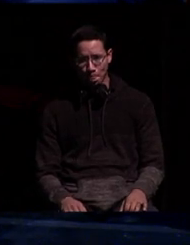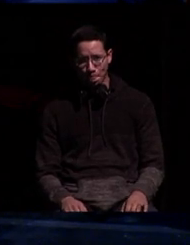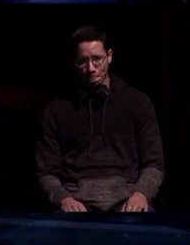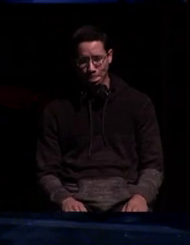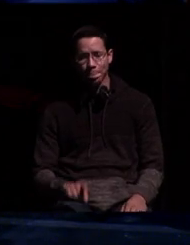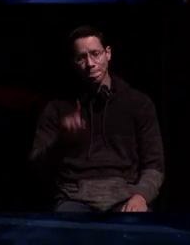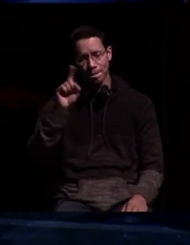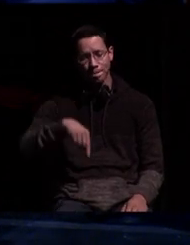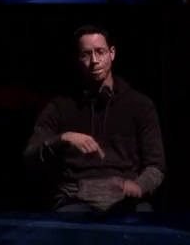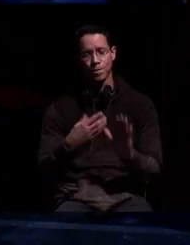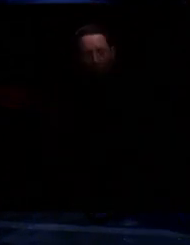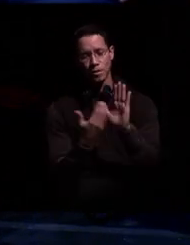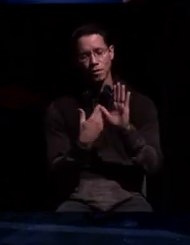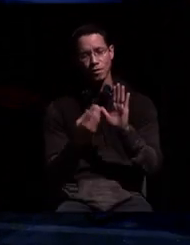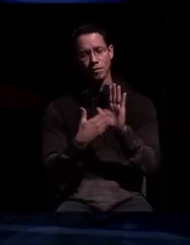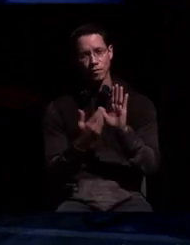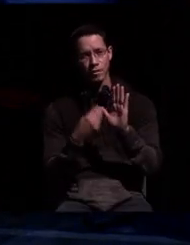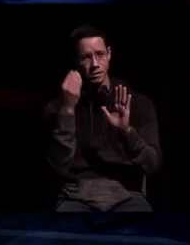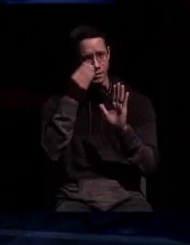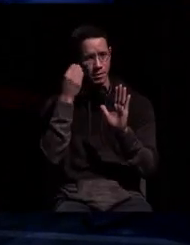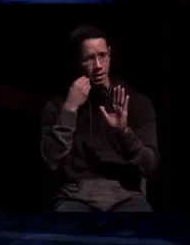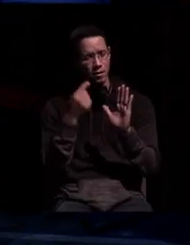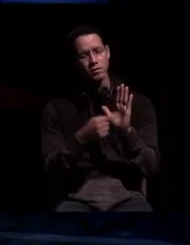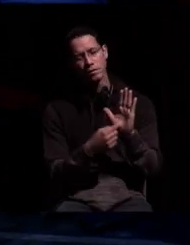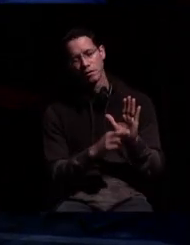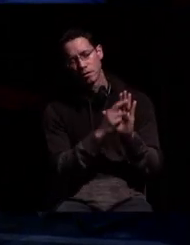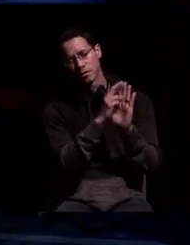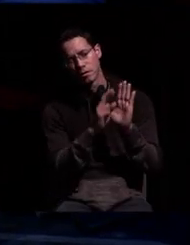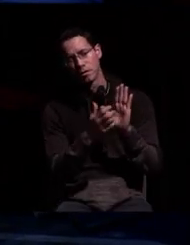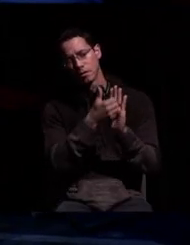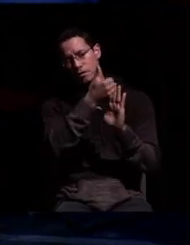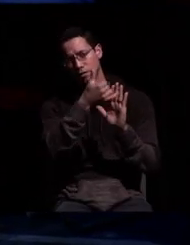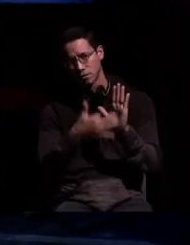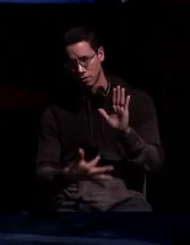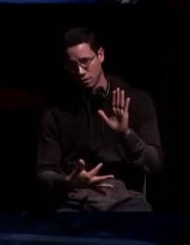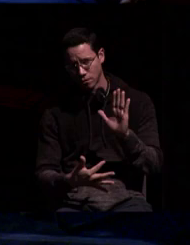about tourism of experience that speaks about a hotel